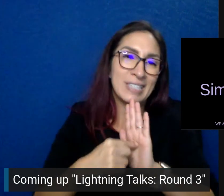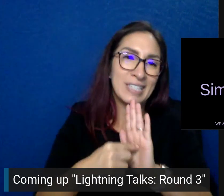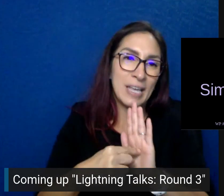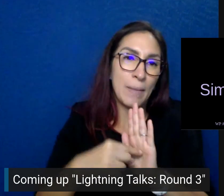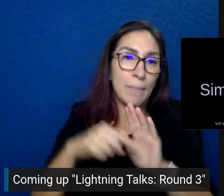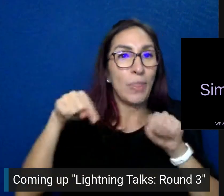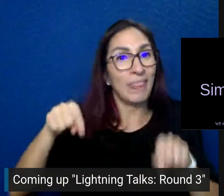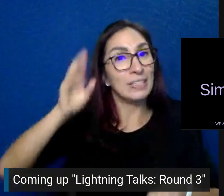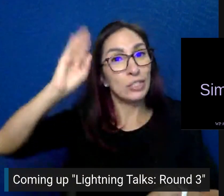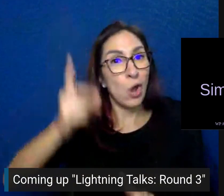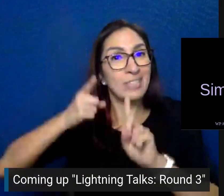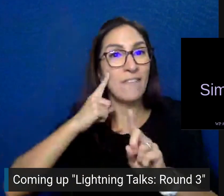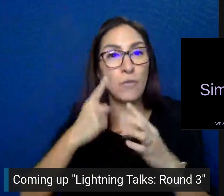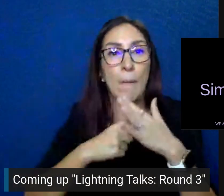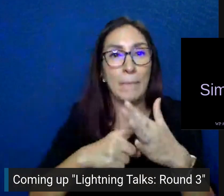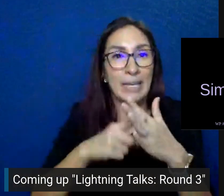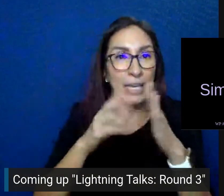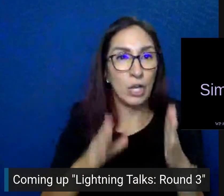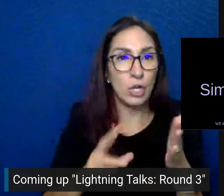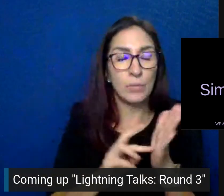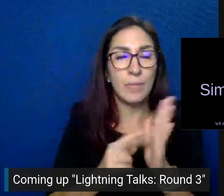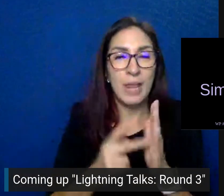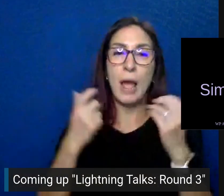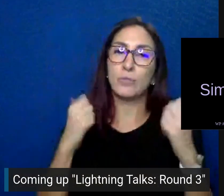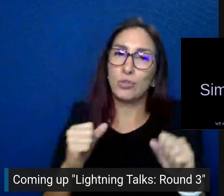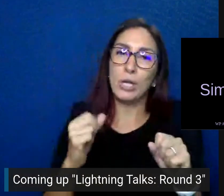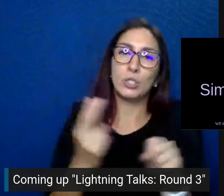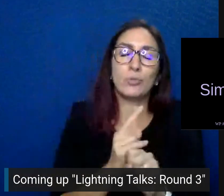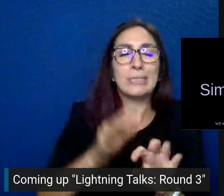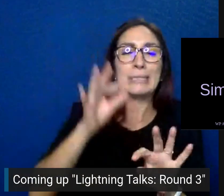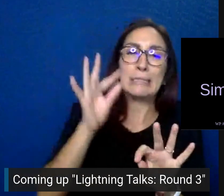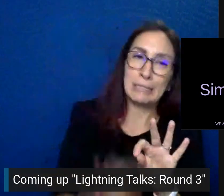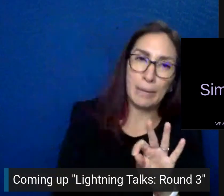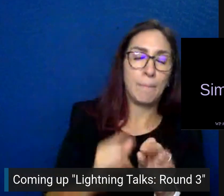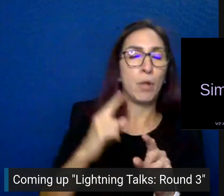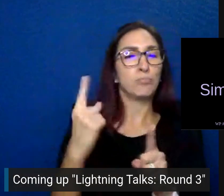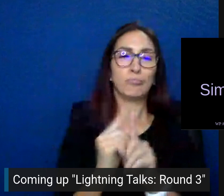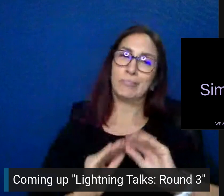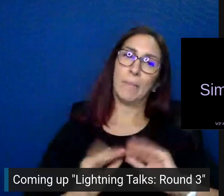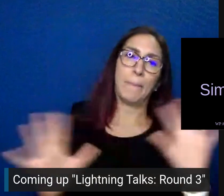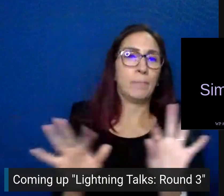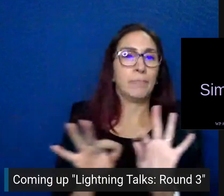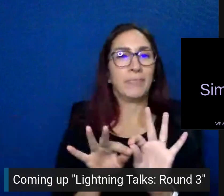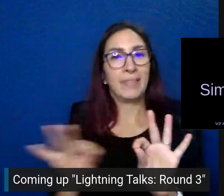to use simple and plain language, so everyone can understand what I’m saying.